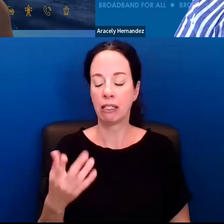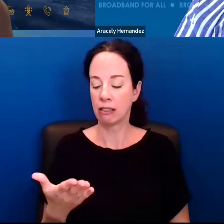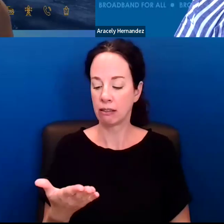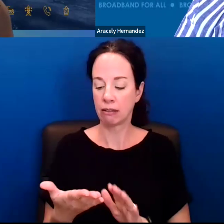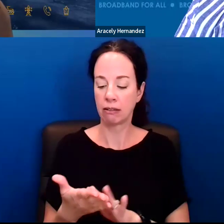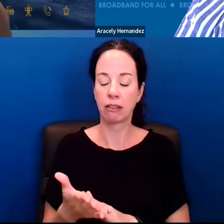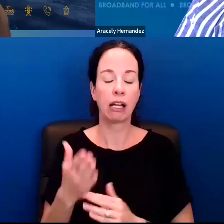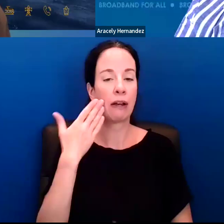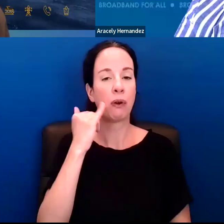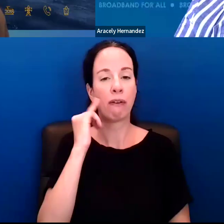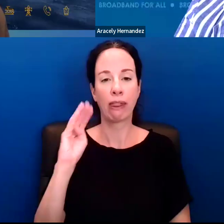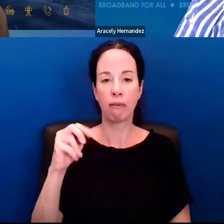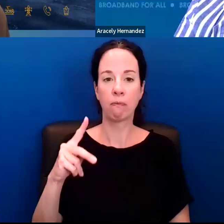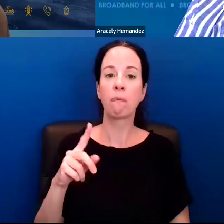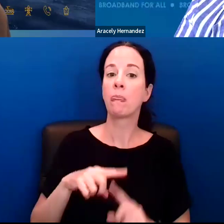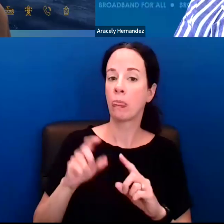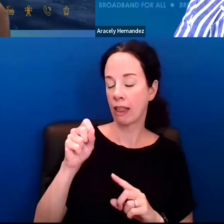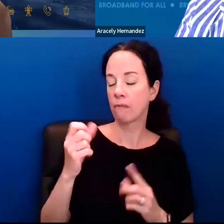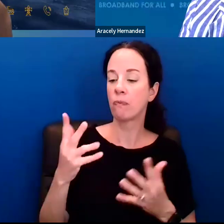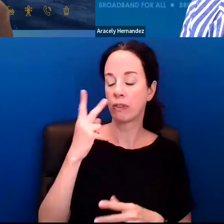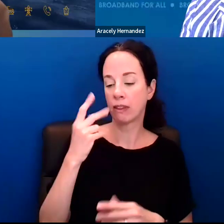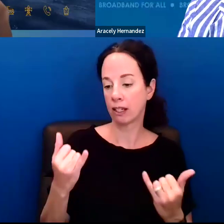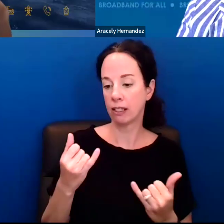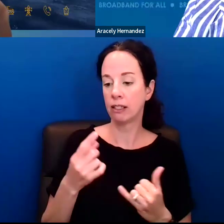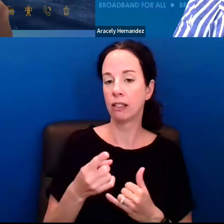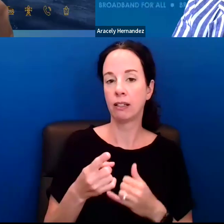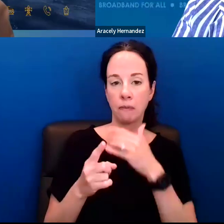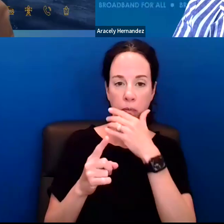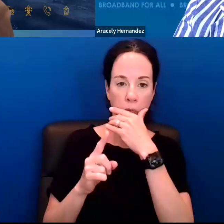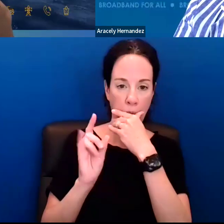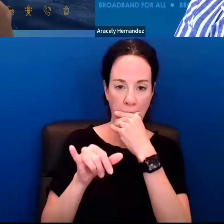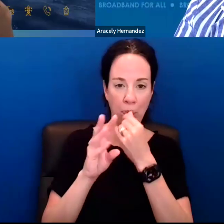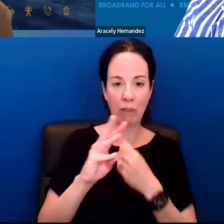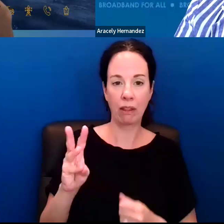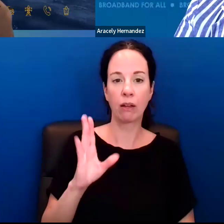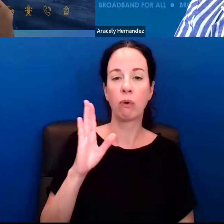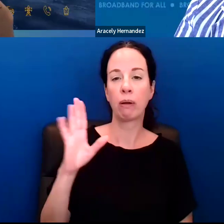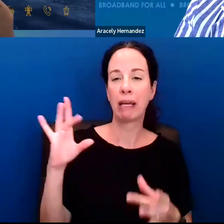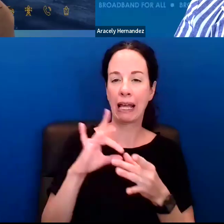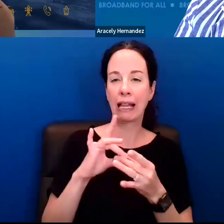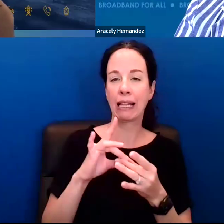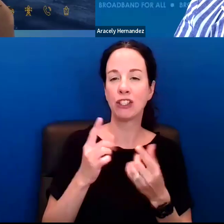Yeah, so what you'll see right now on the CPUC website that will be linked in this presentation,